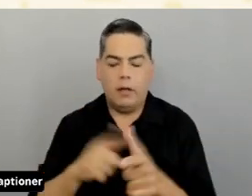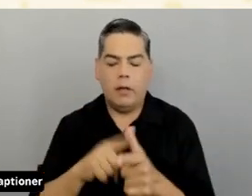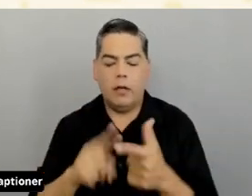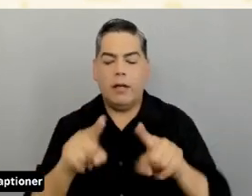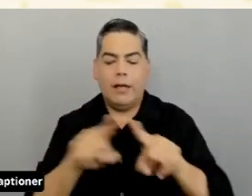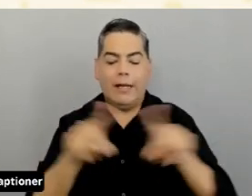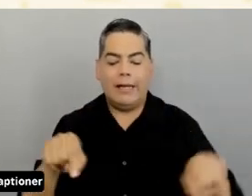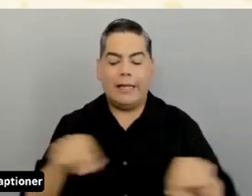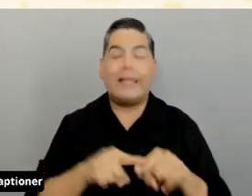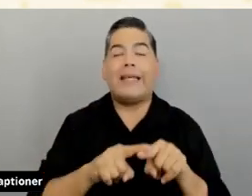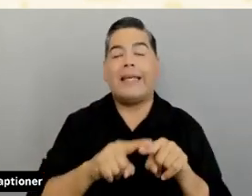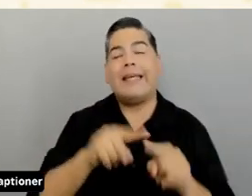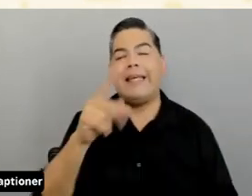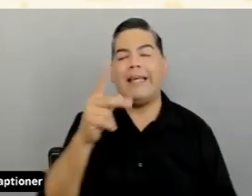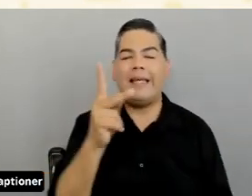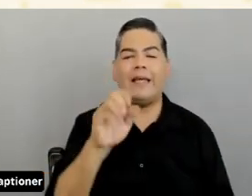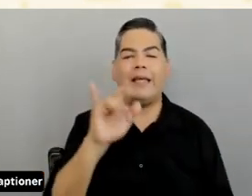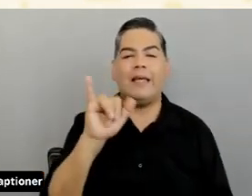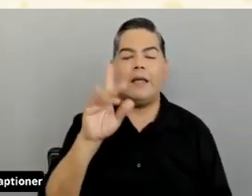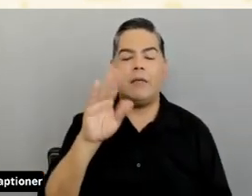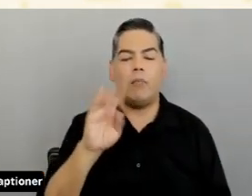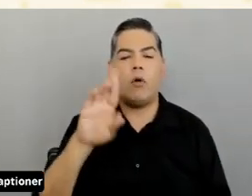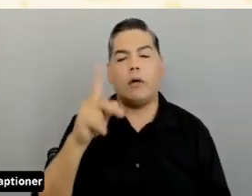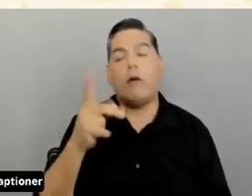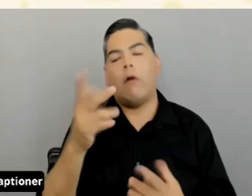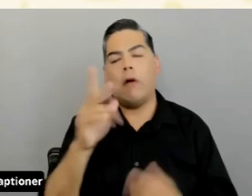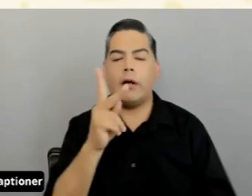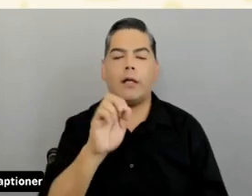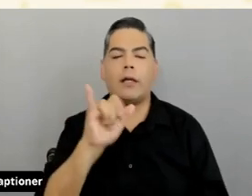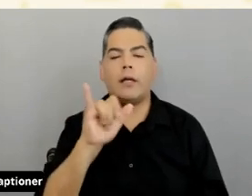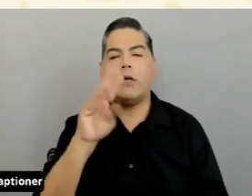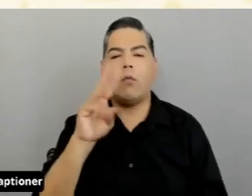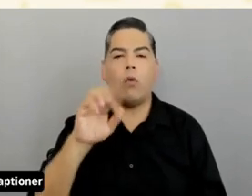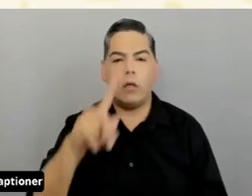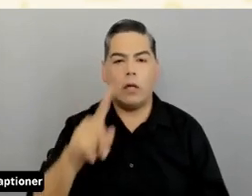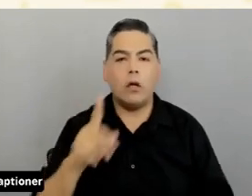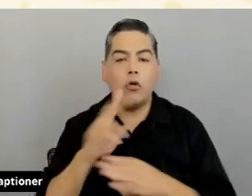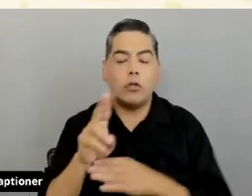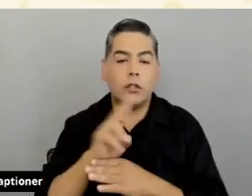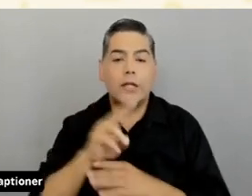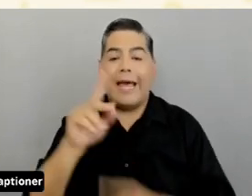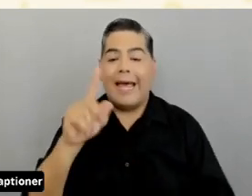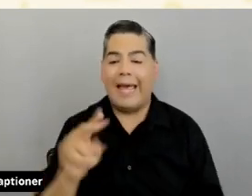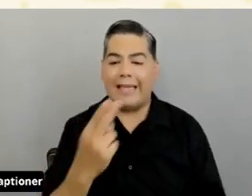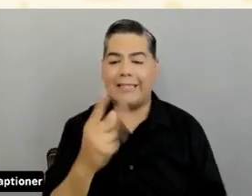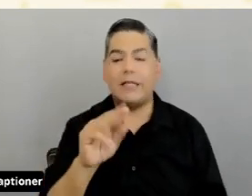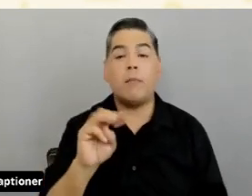for keyboard users, for the HTML5 components from websites.